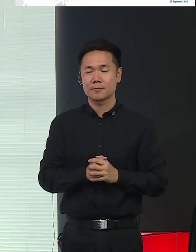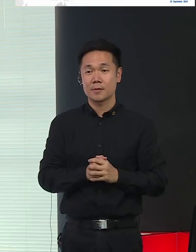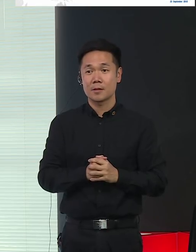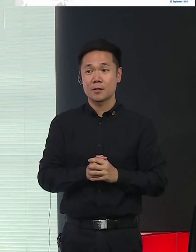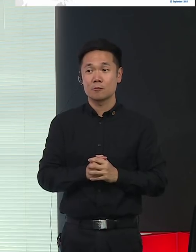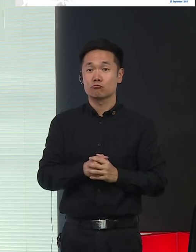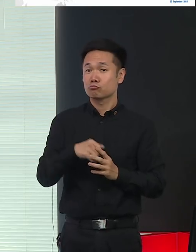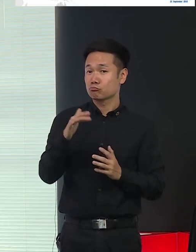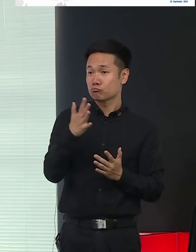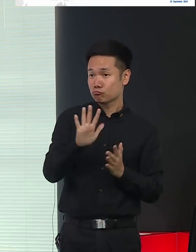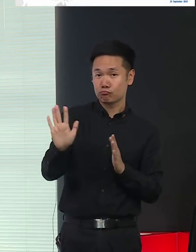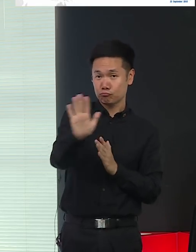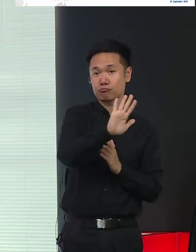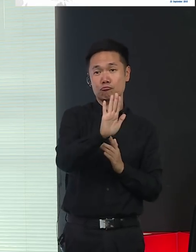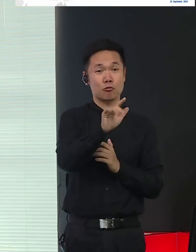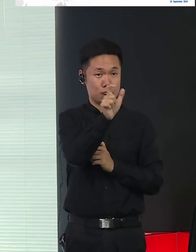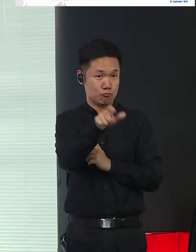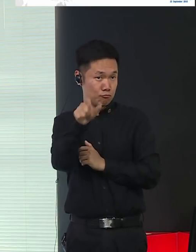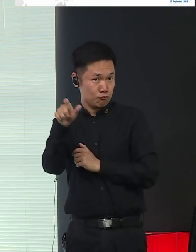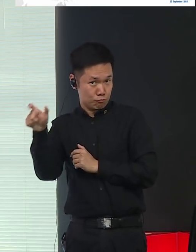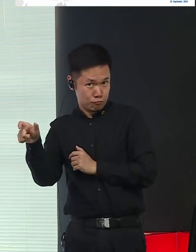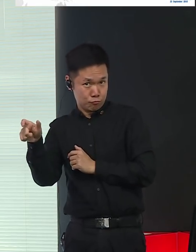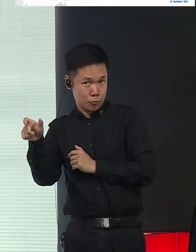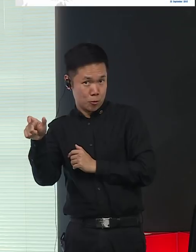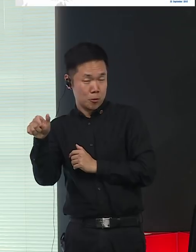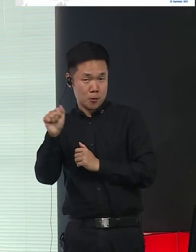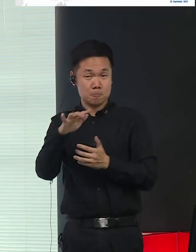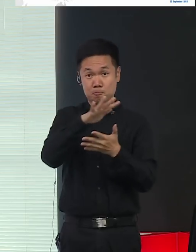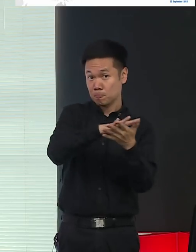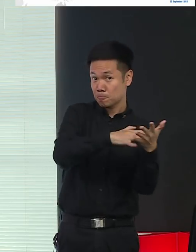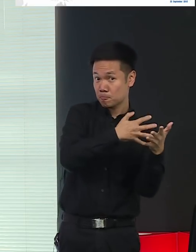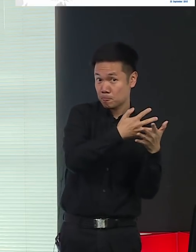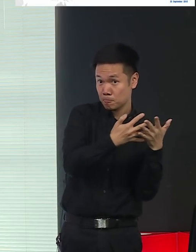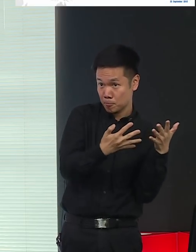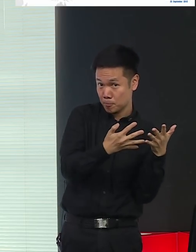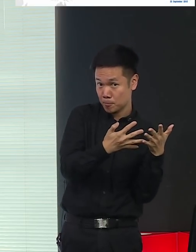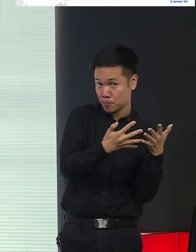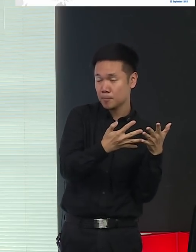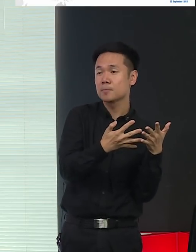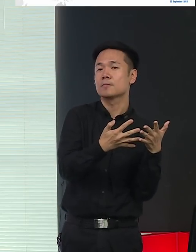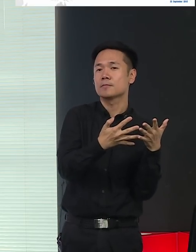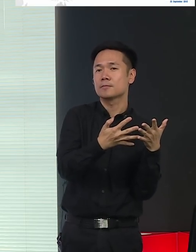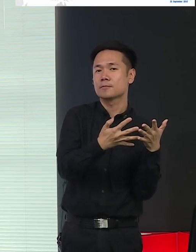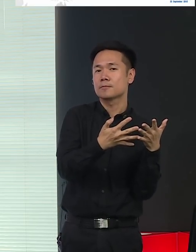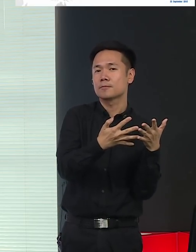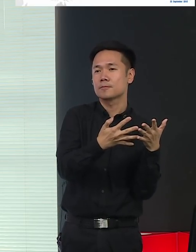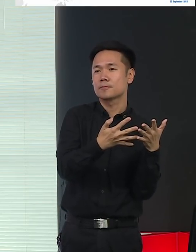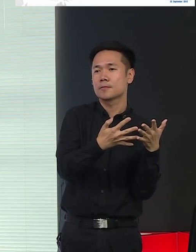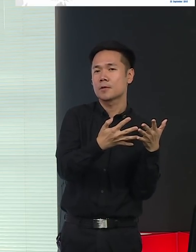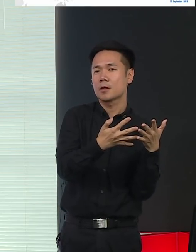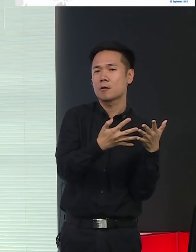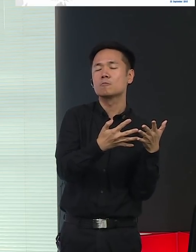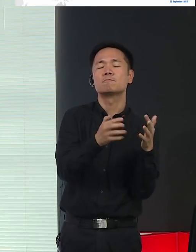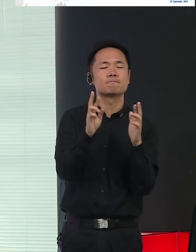working using that sign language and to make a living with that society. We would like to create such a society.